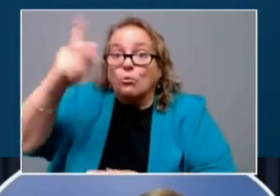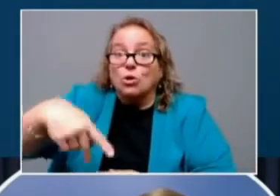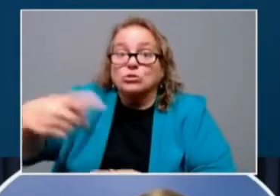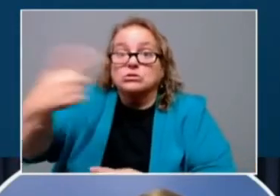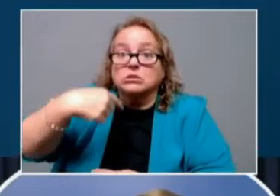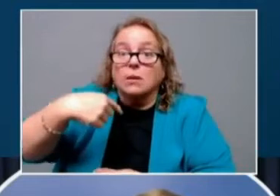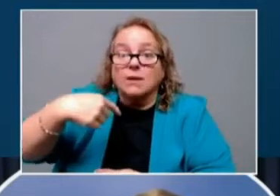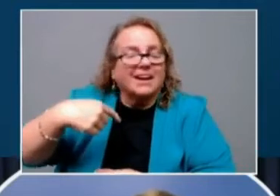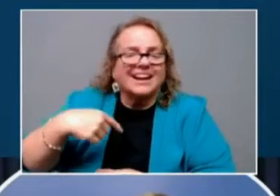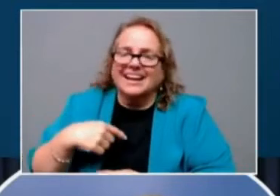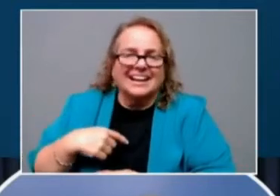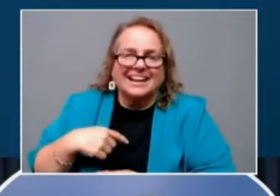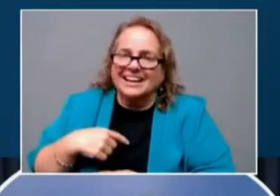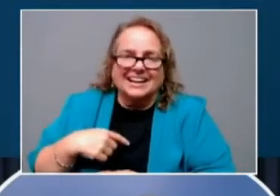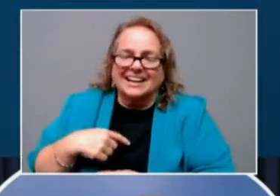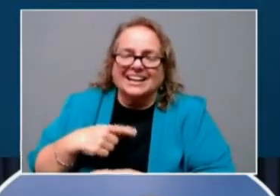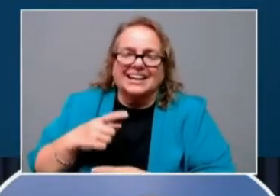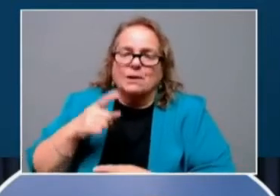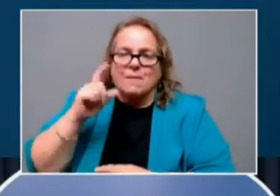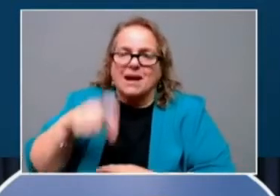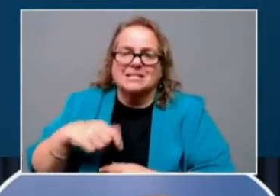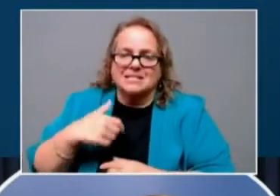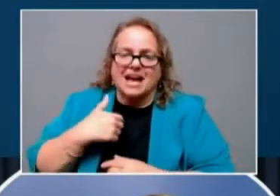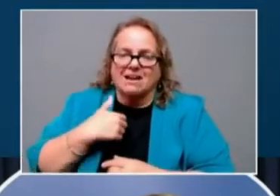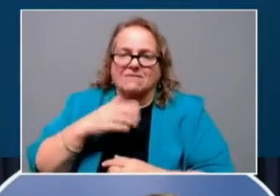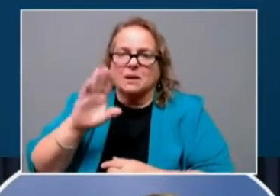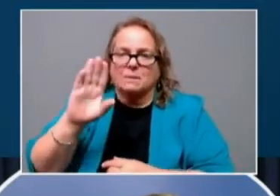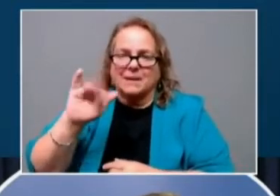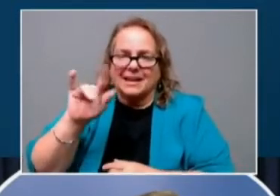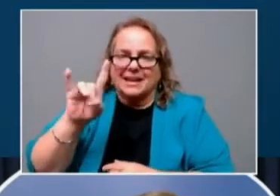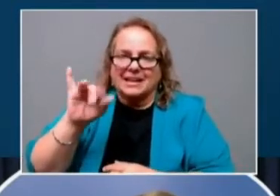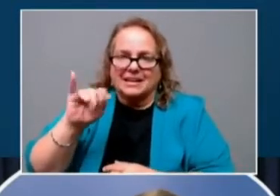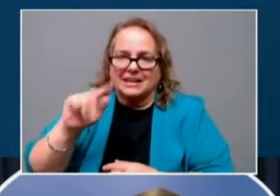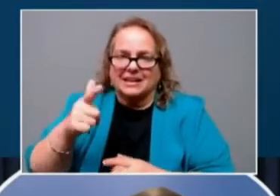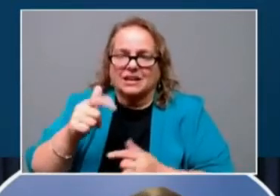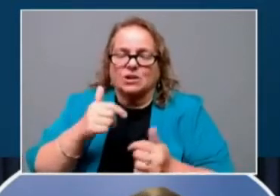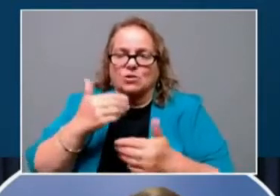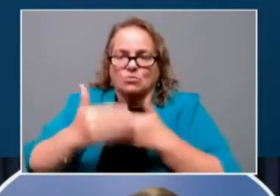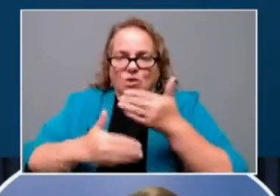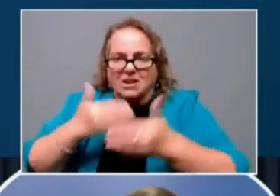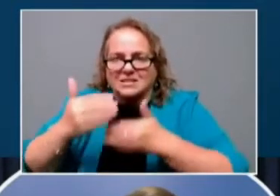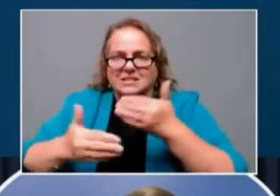bidding. Um, was, was used on this, but a program already in place vendors